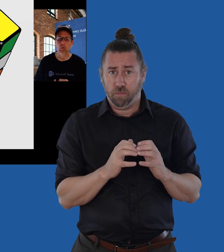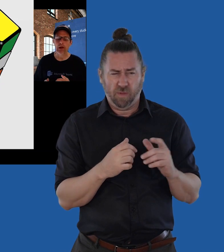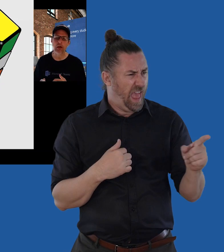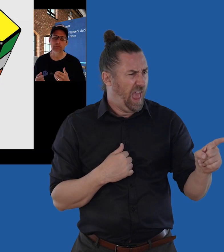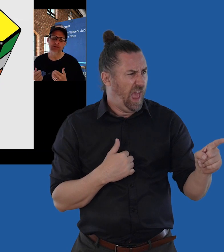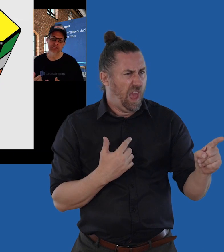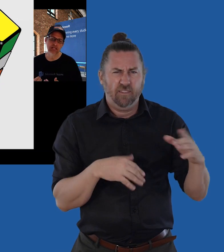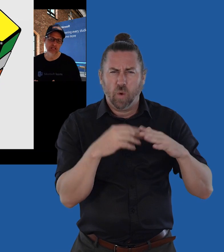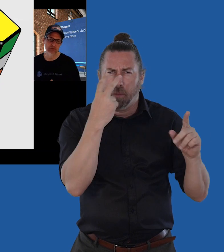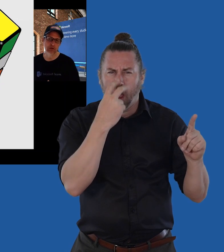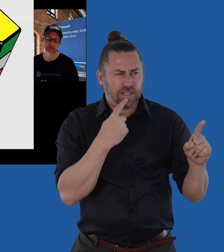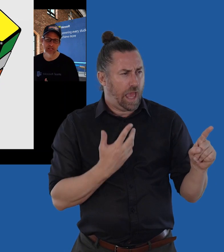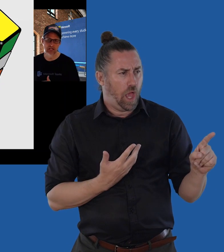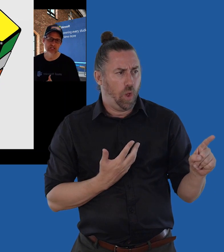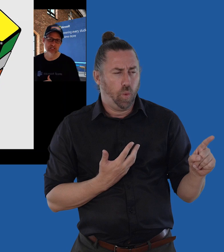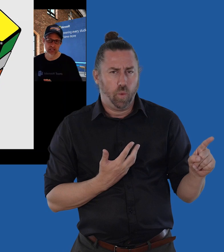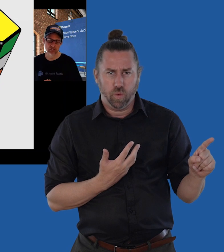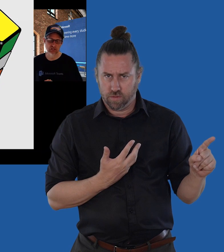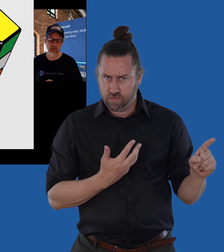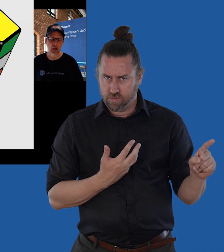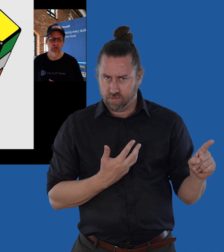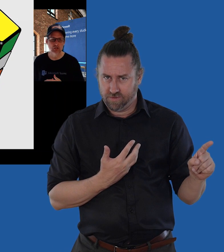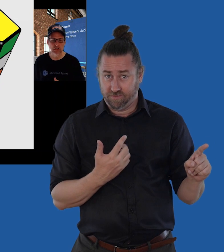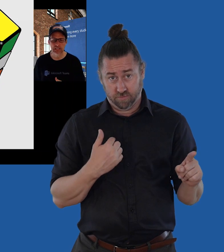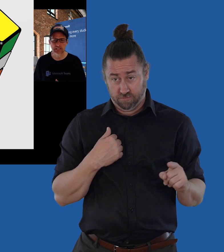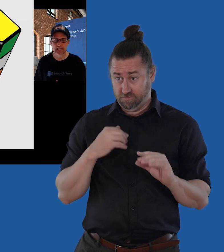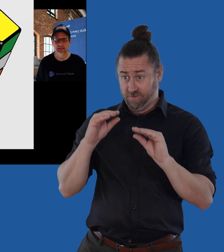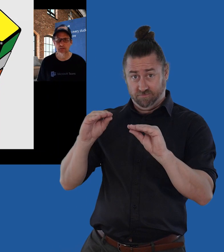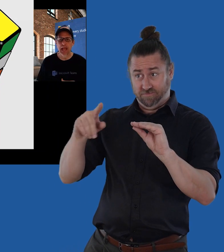Now, when I present this presentation to teachers, I usually say to them,